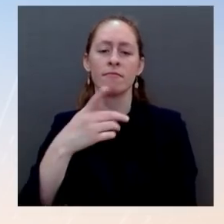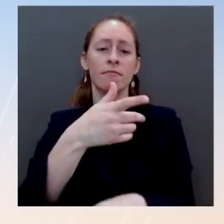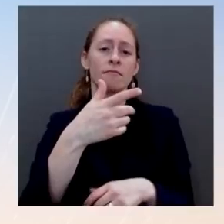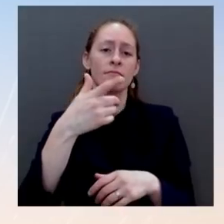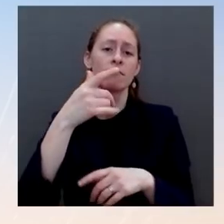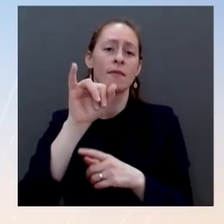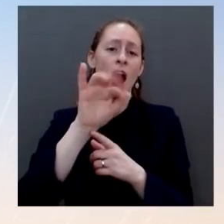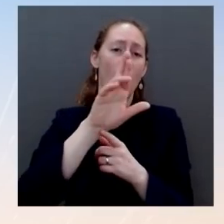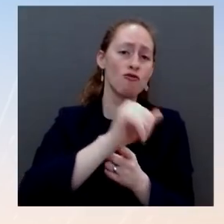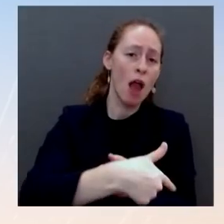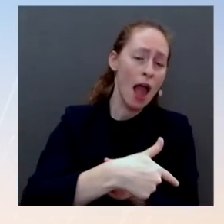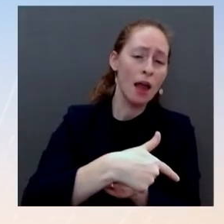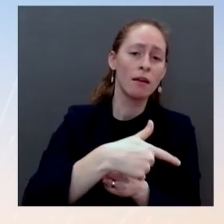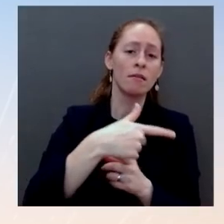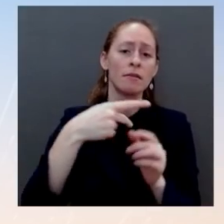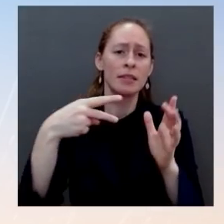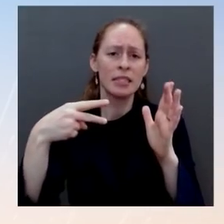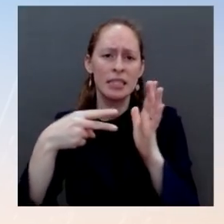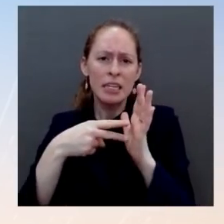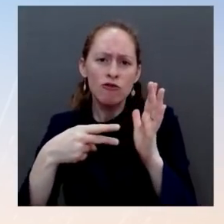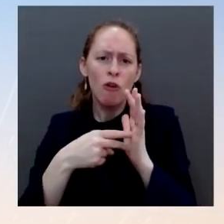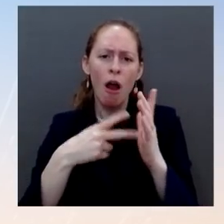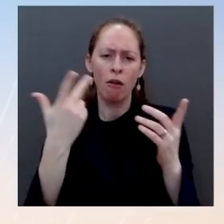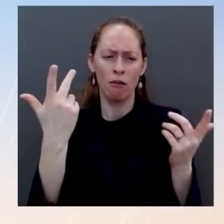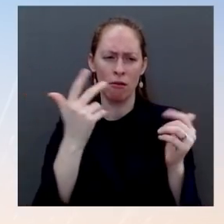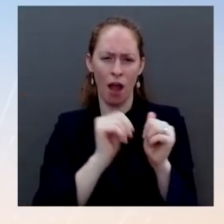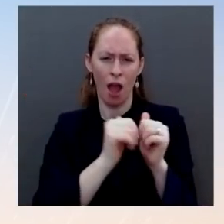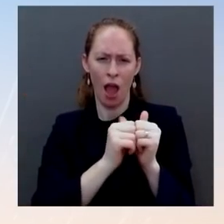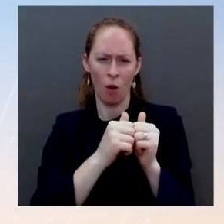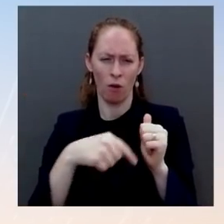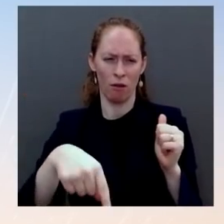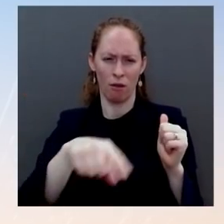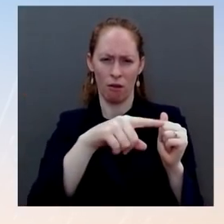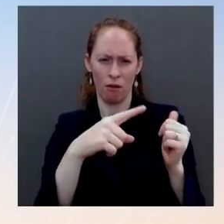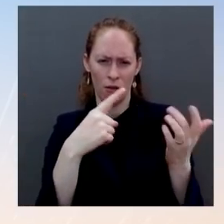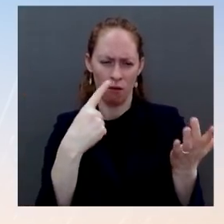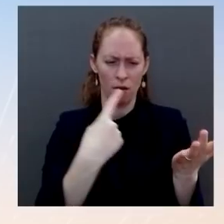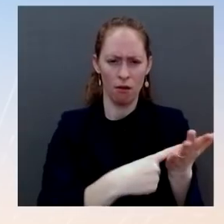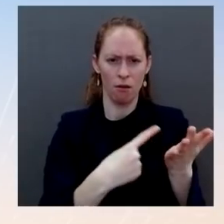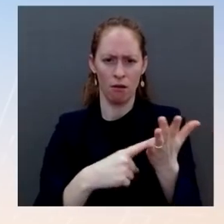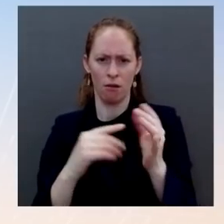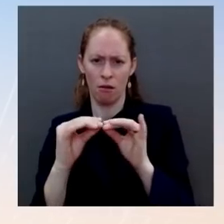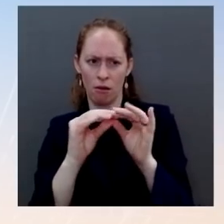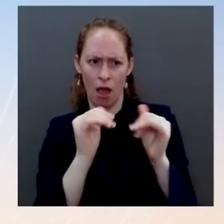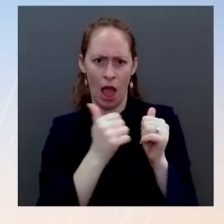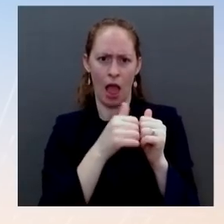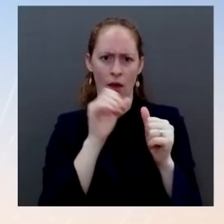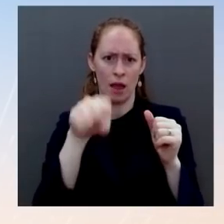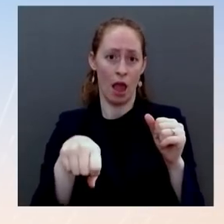we don't have any specific attribution today, in terms of the particular group by name or groups who might be responsible for this.